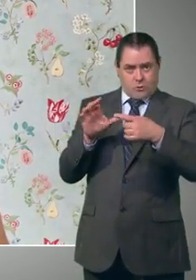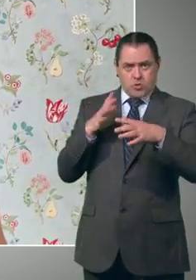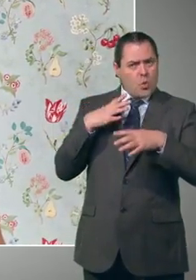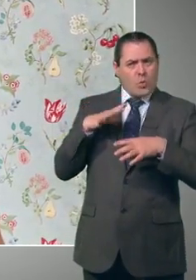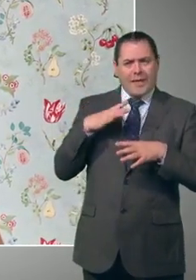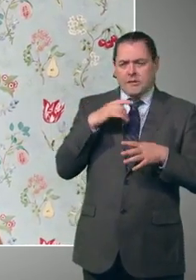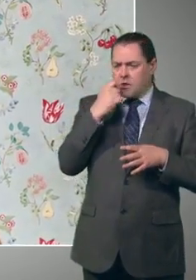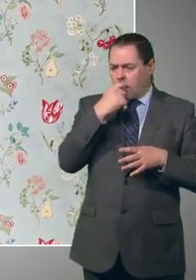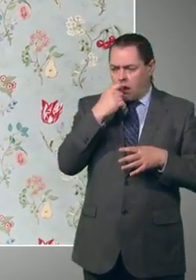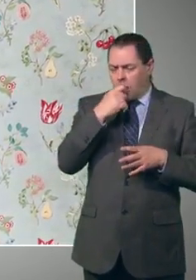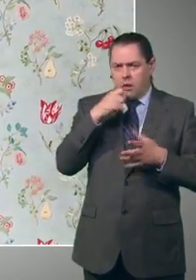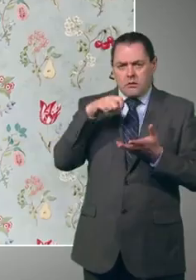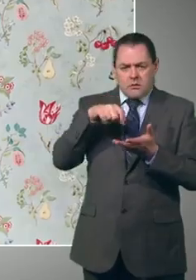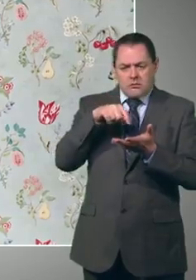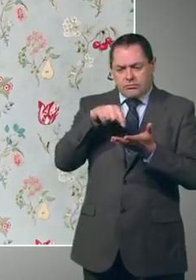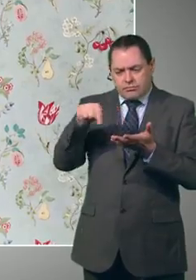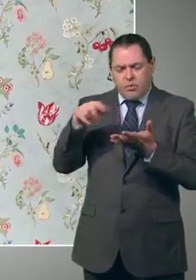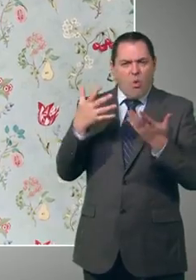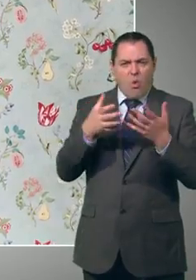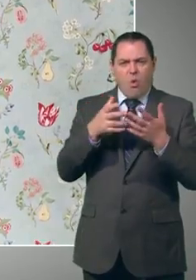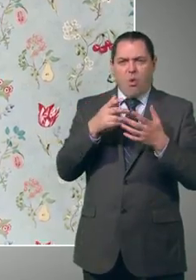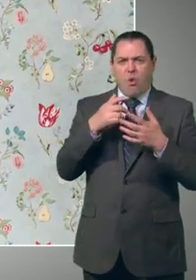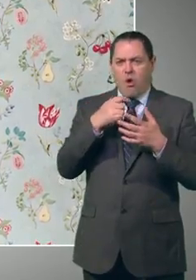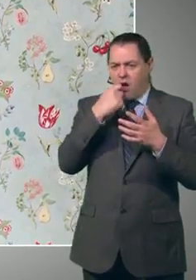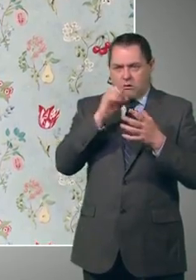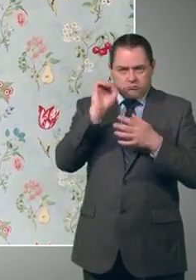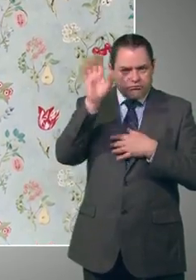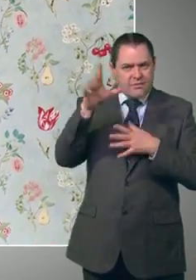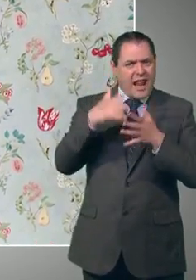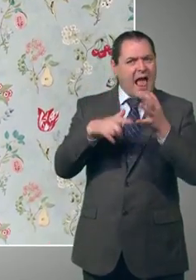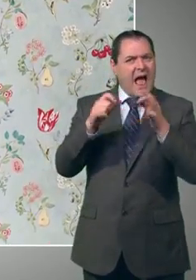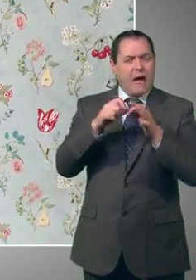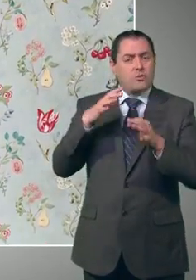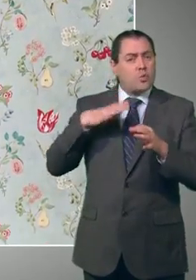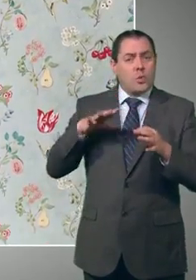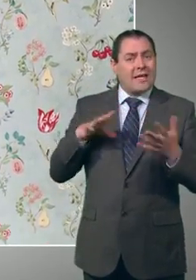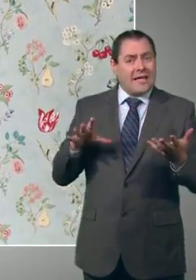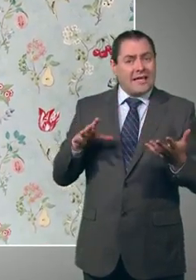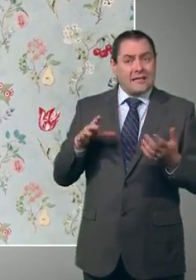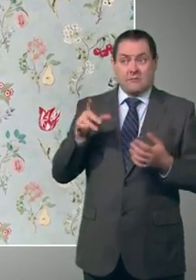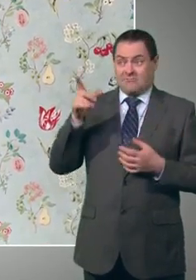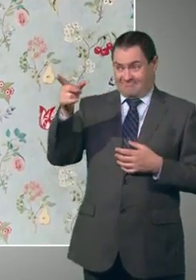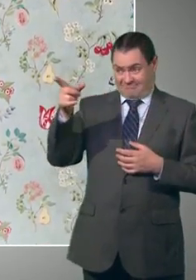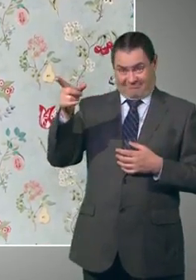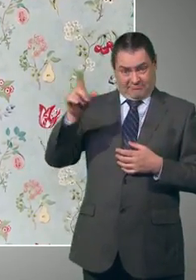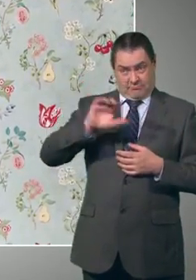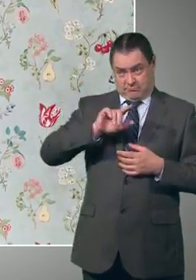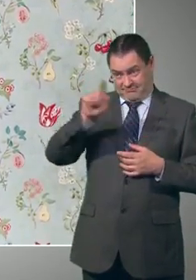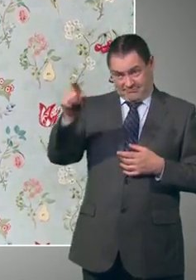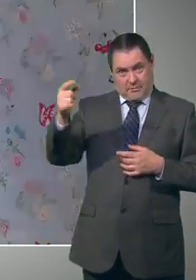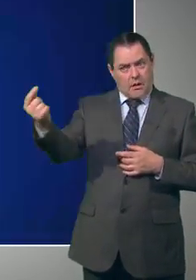test requirements. When can we expect the UK to do the same